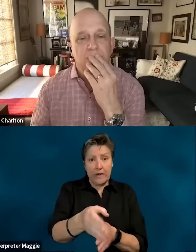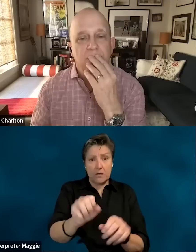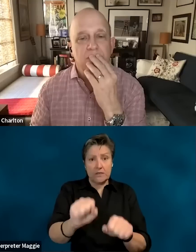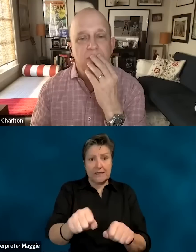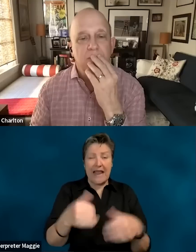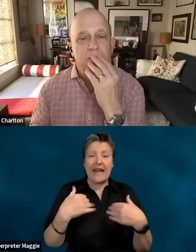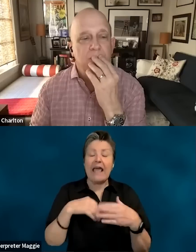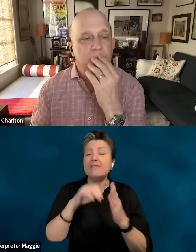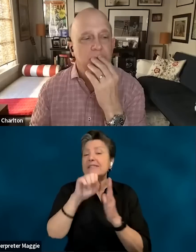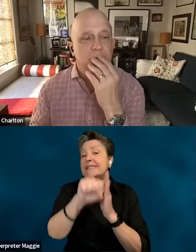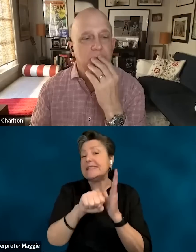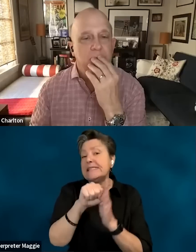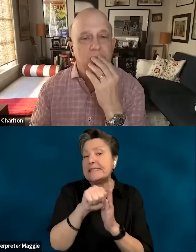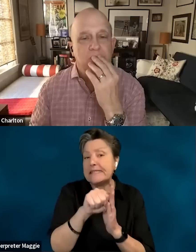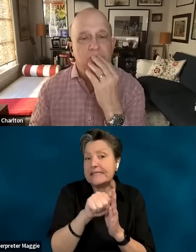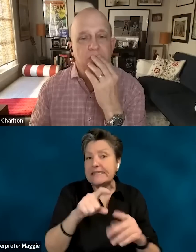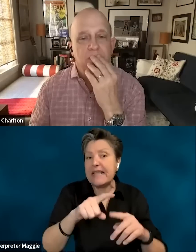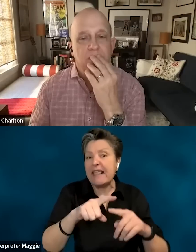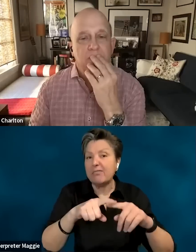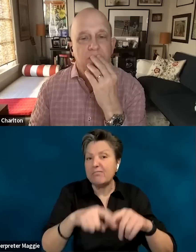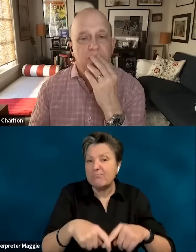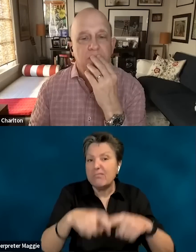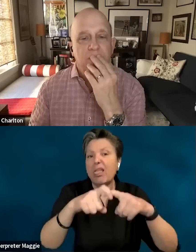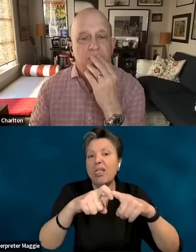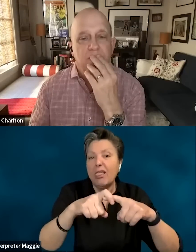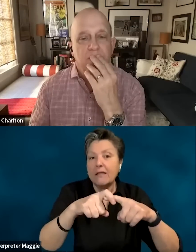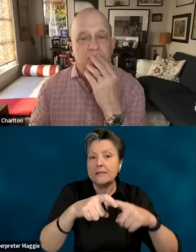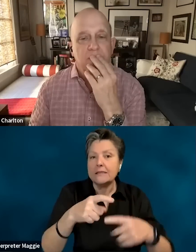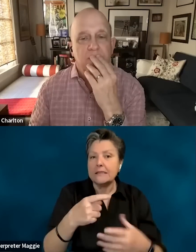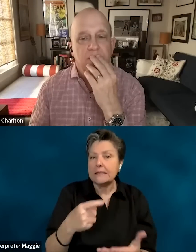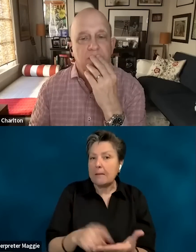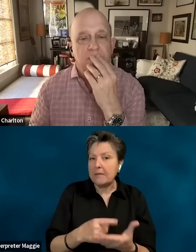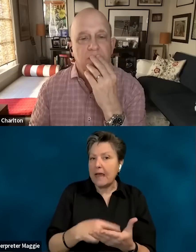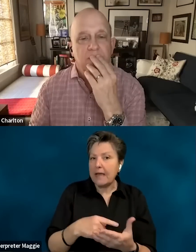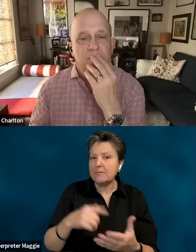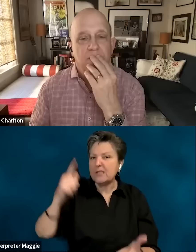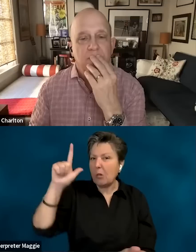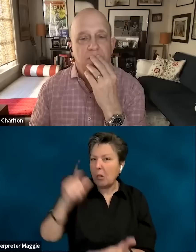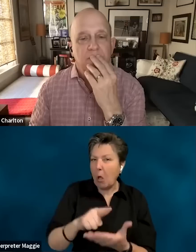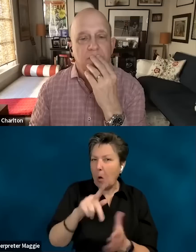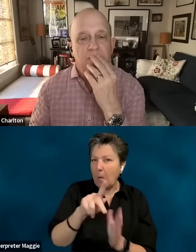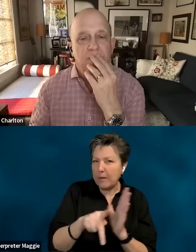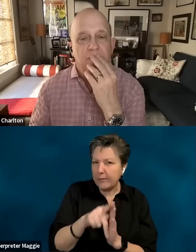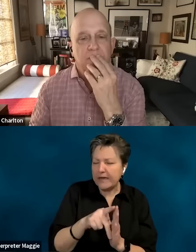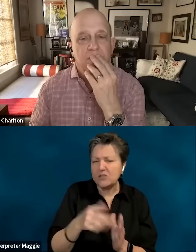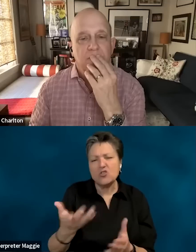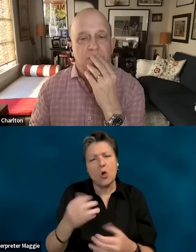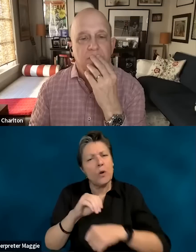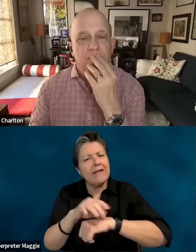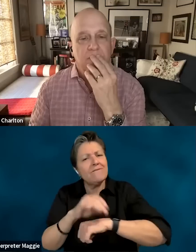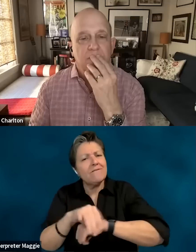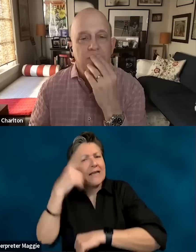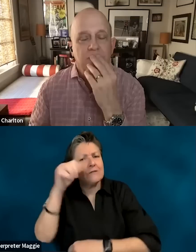and sometimes have low periods and I'm curious what advice you might have for anyone who is struggling,